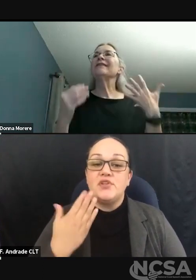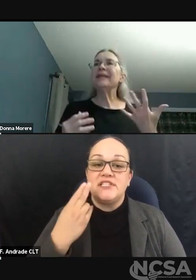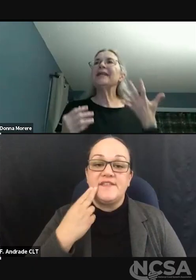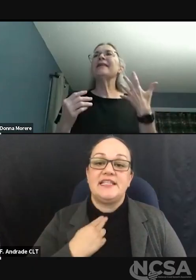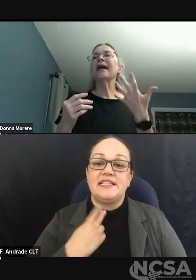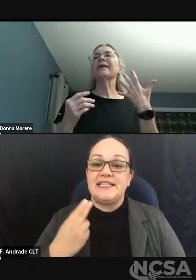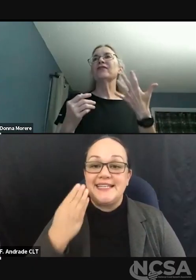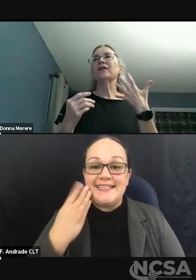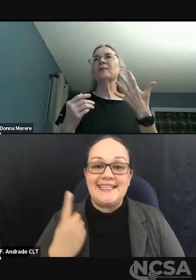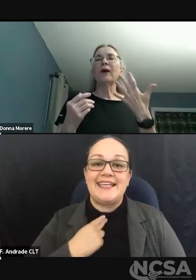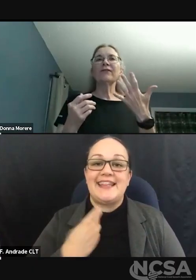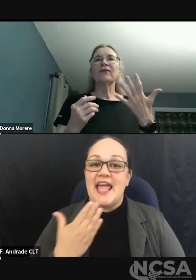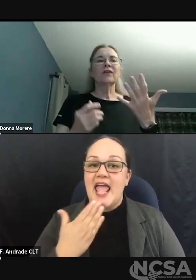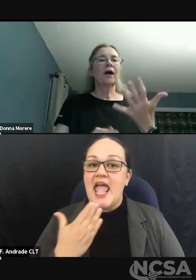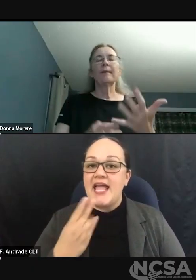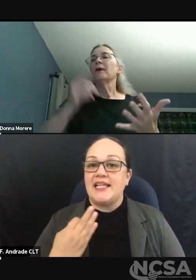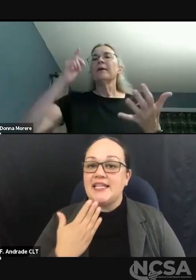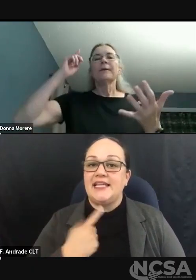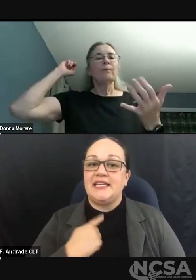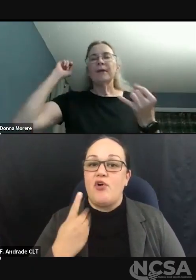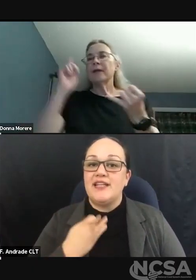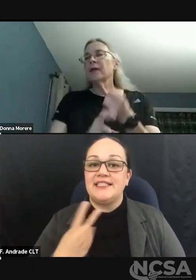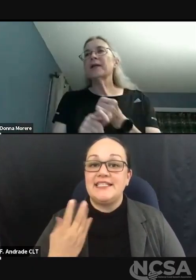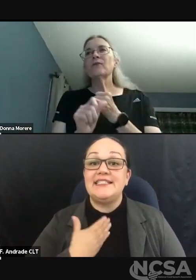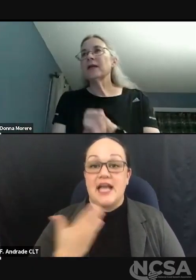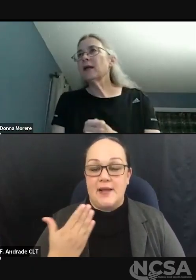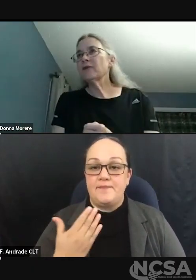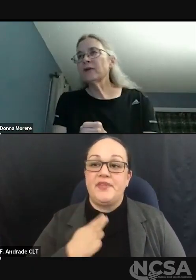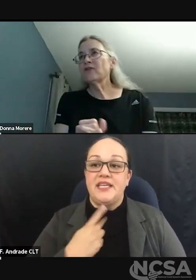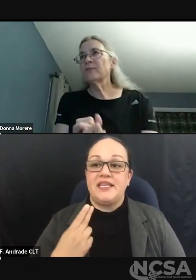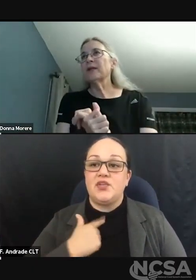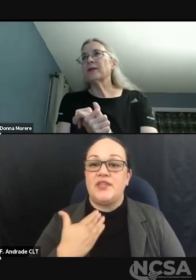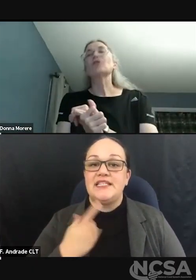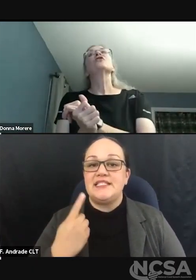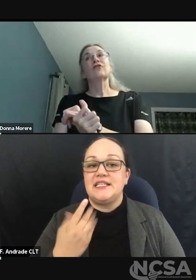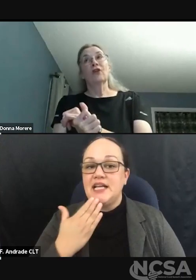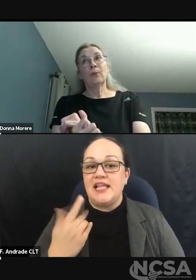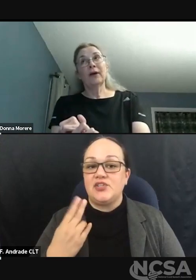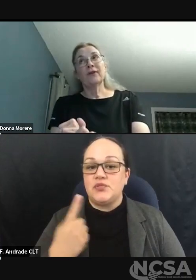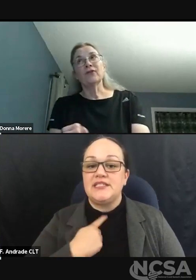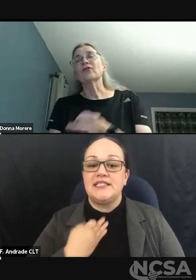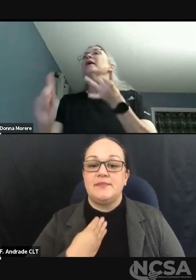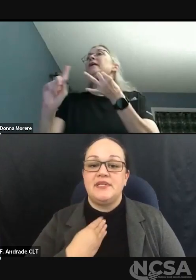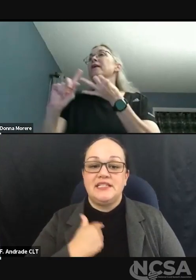need that extended process in time, and kids with intellectual disabilities, slow processors, kids